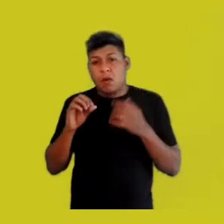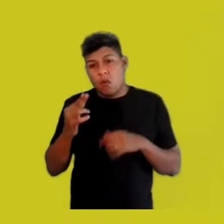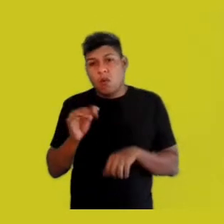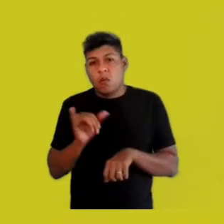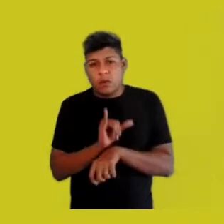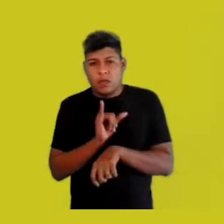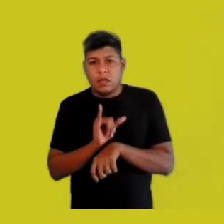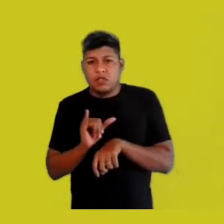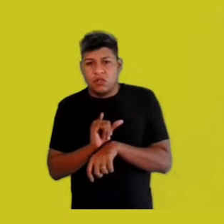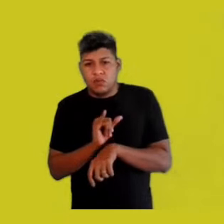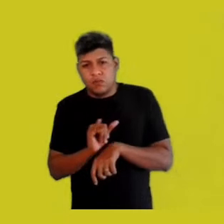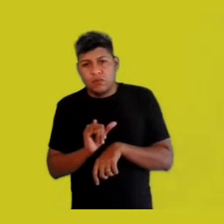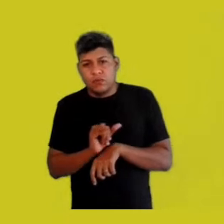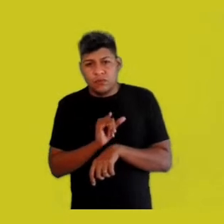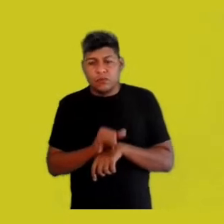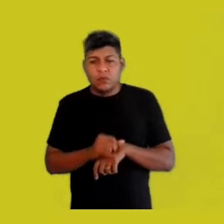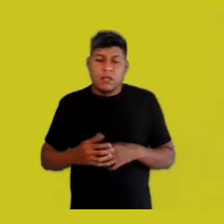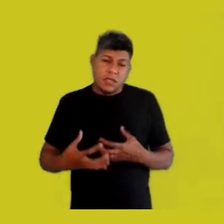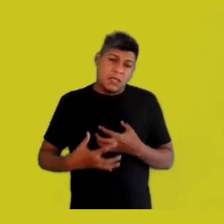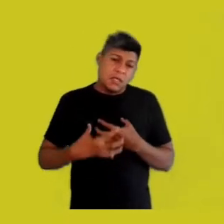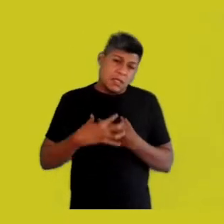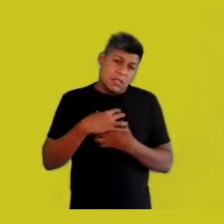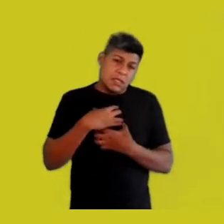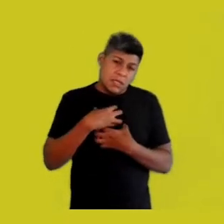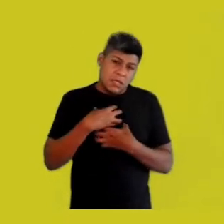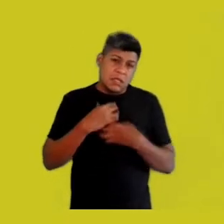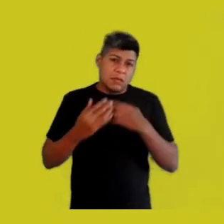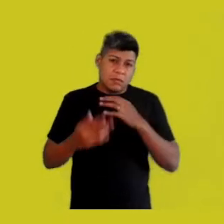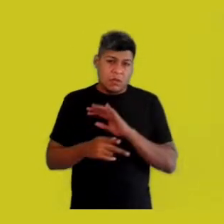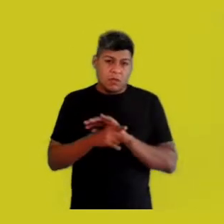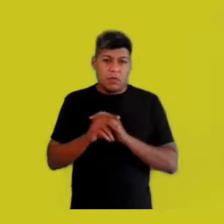But the mystical feeling or the willingness to extrapolate